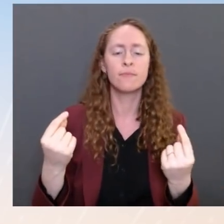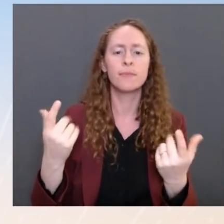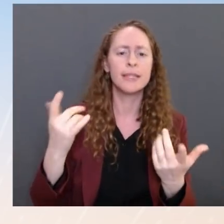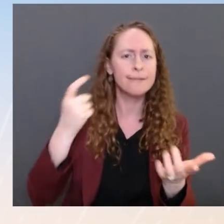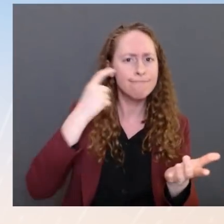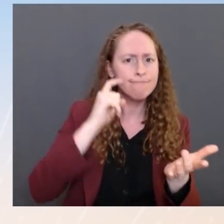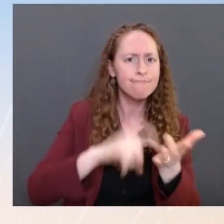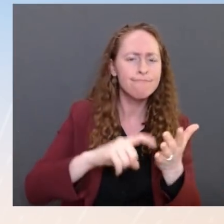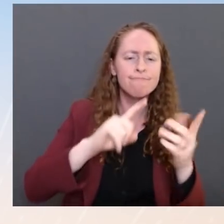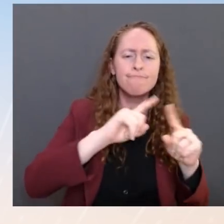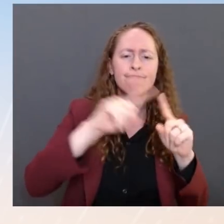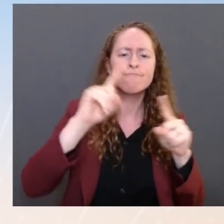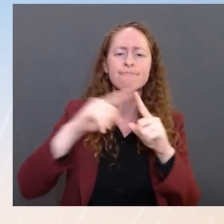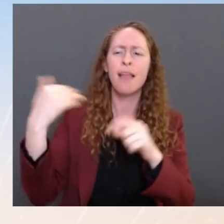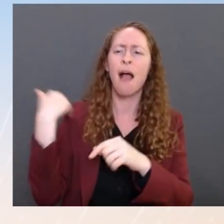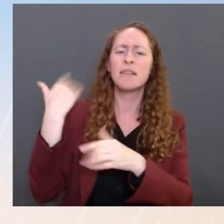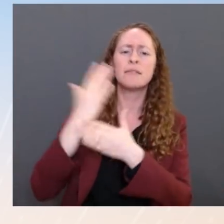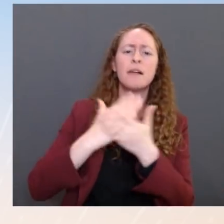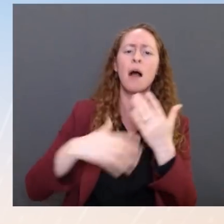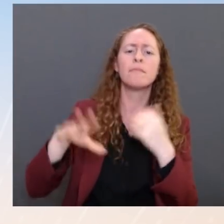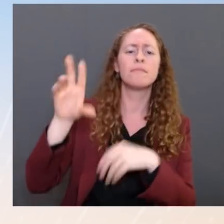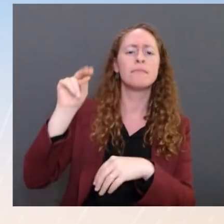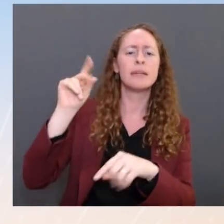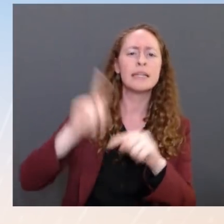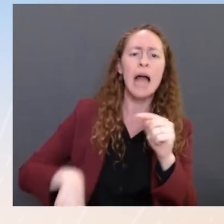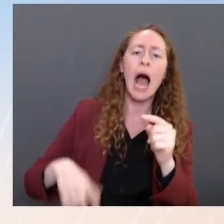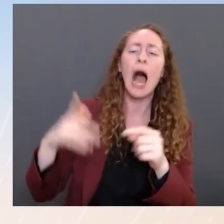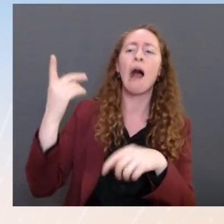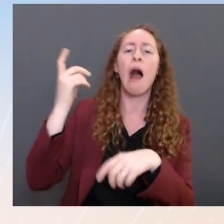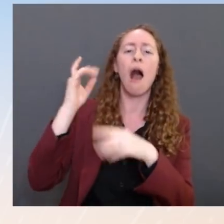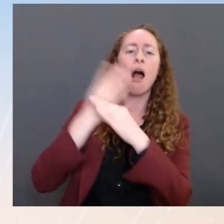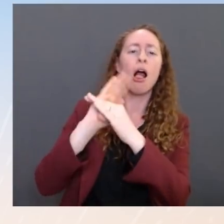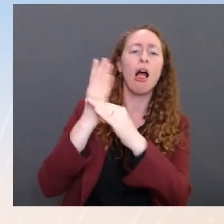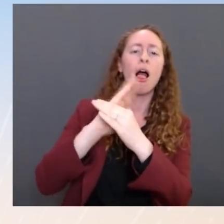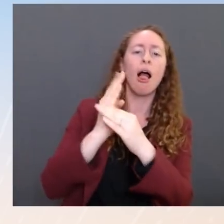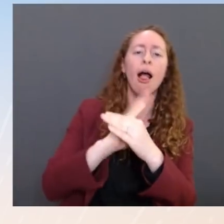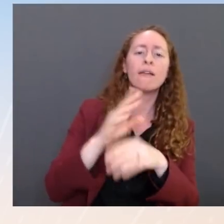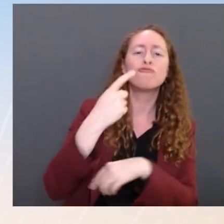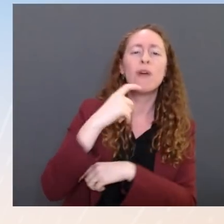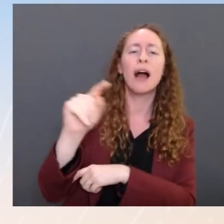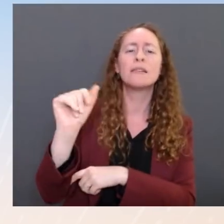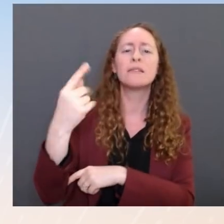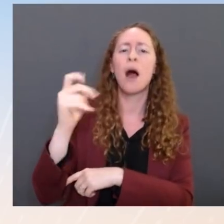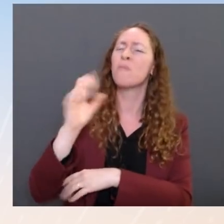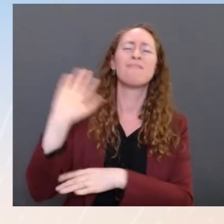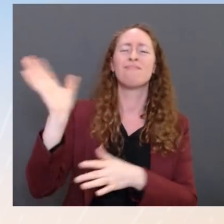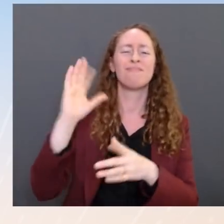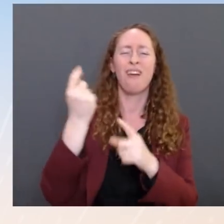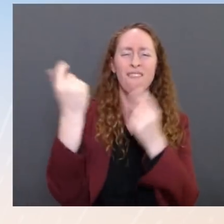by urging states to provide consumers flexibility on the types of formula they can buy with WIC dollars;